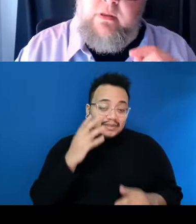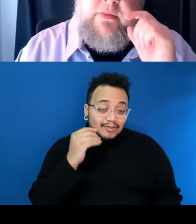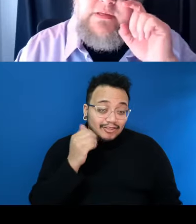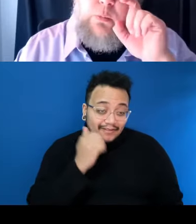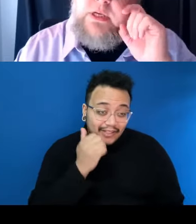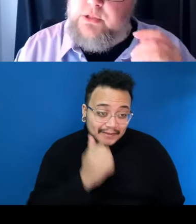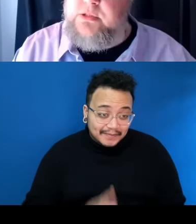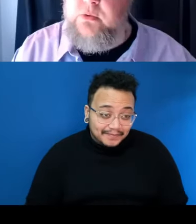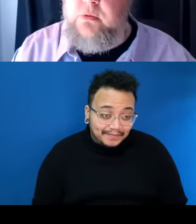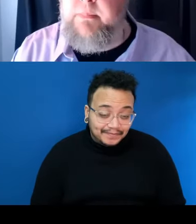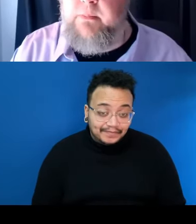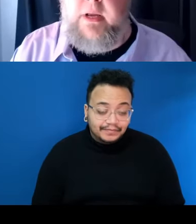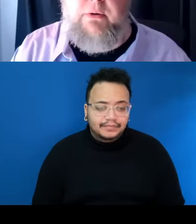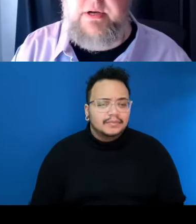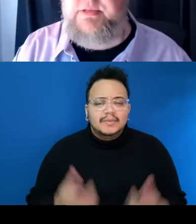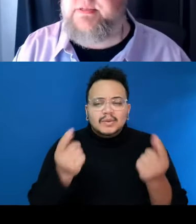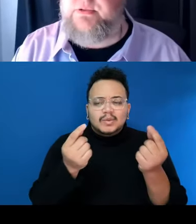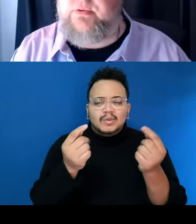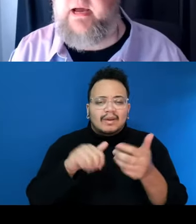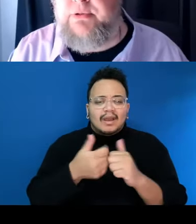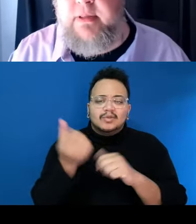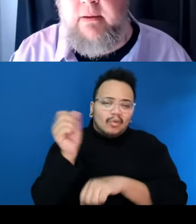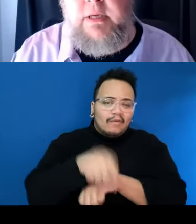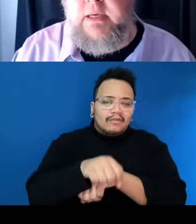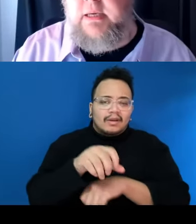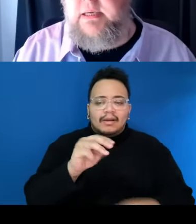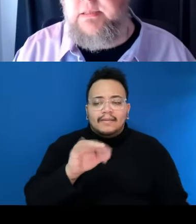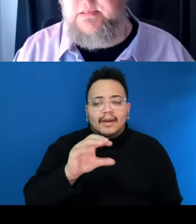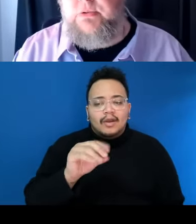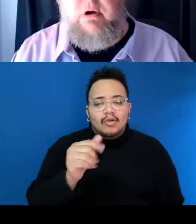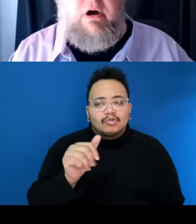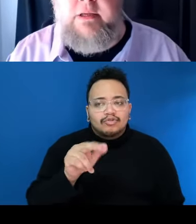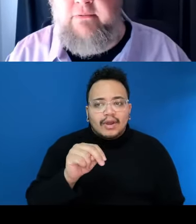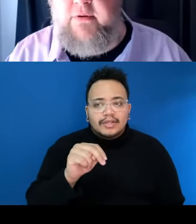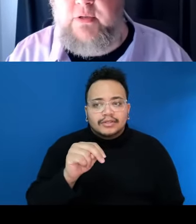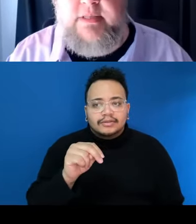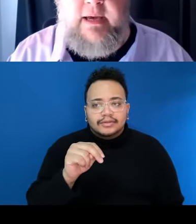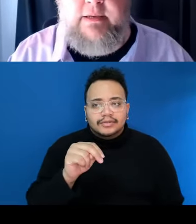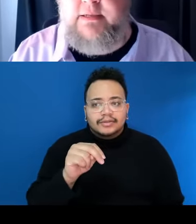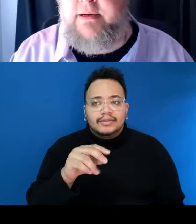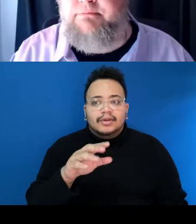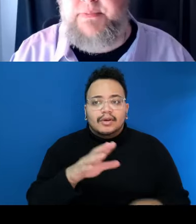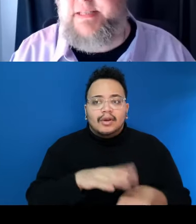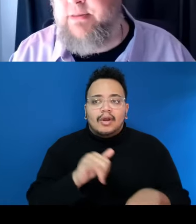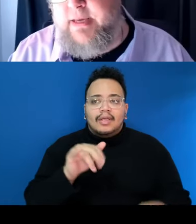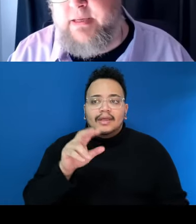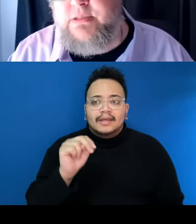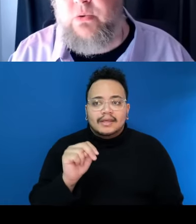One of the things that we can do about microaggressions to counter them is to call in folks that say things